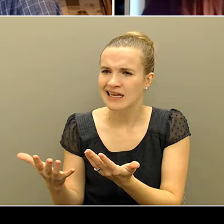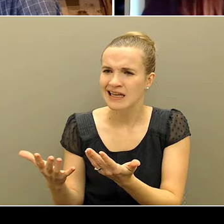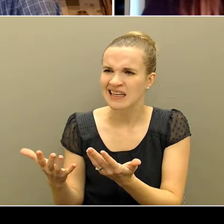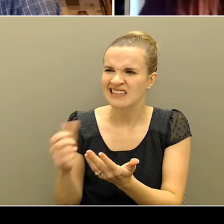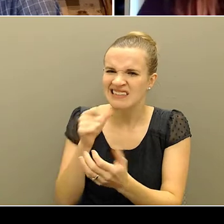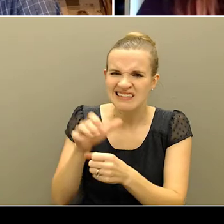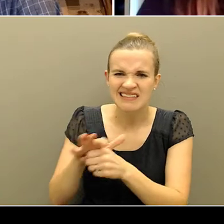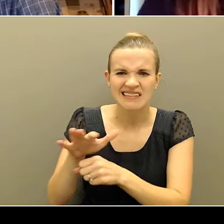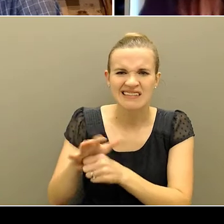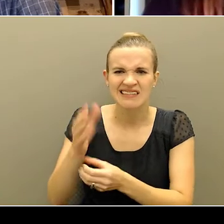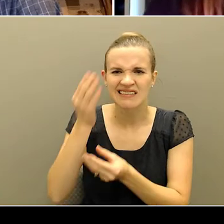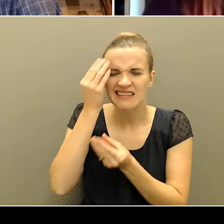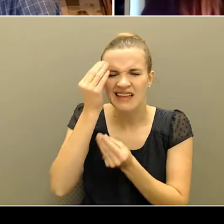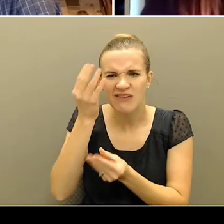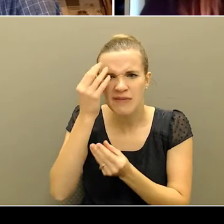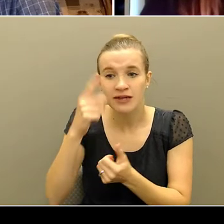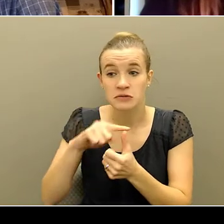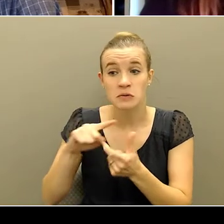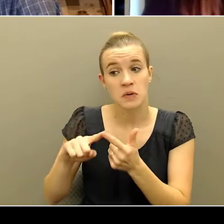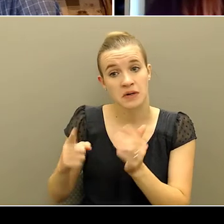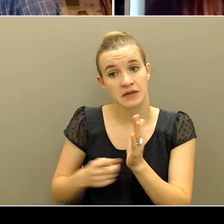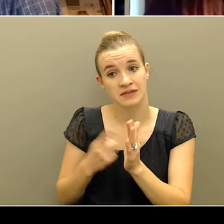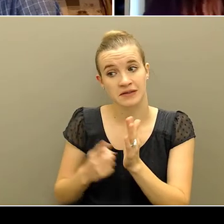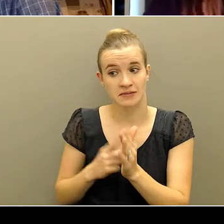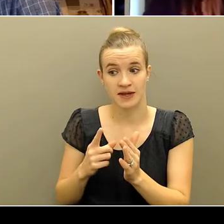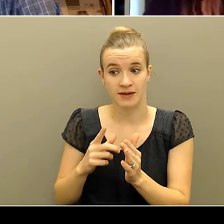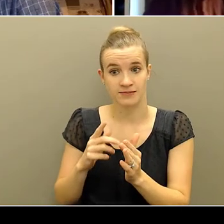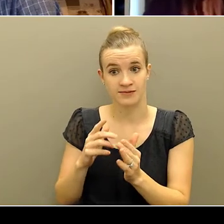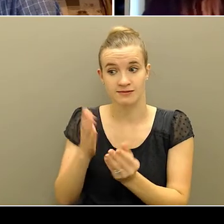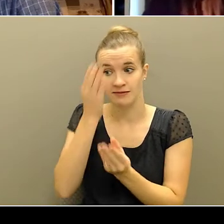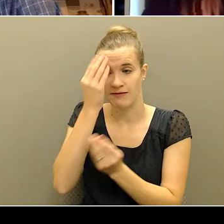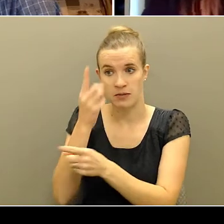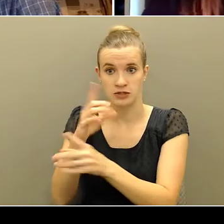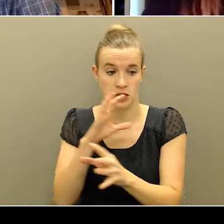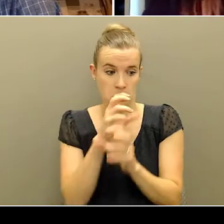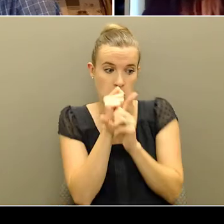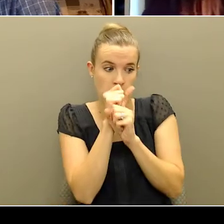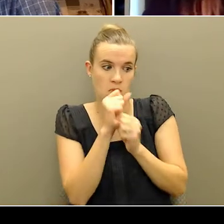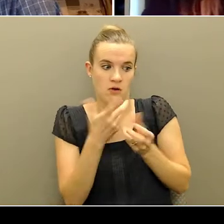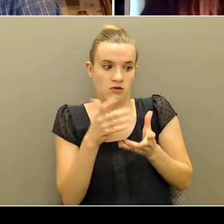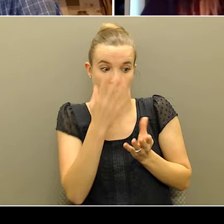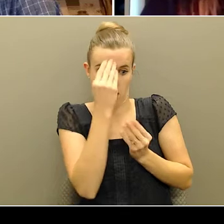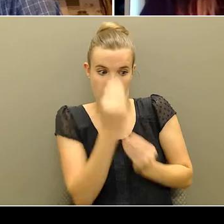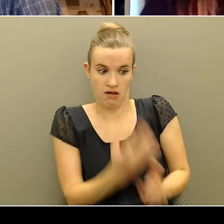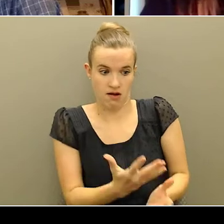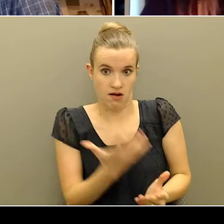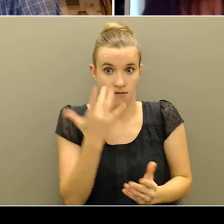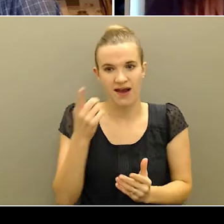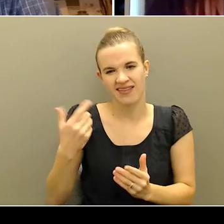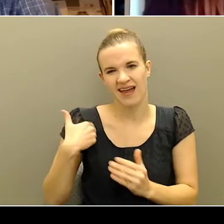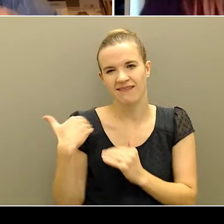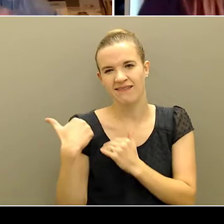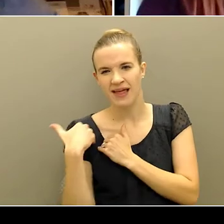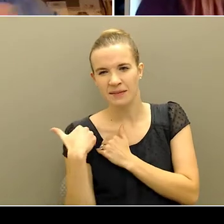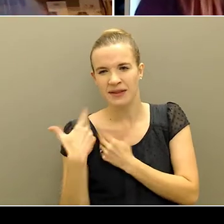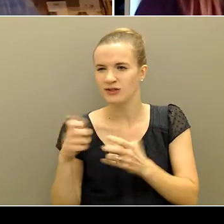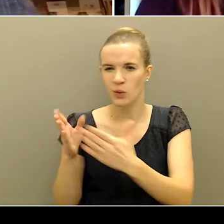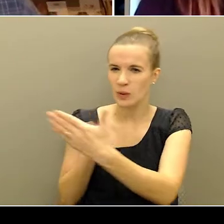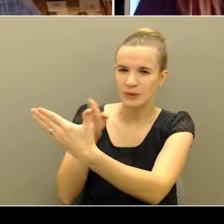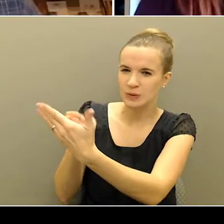at all because they have, you know, liability issues, and they didn't want to give me information that could get me into trouble. And so again, I just